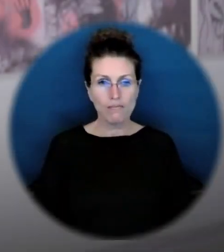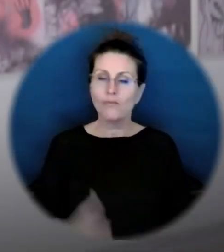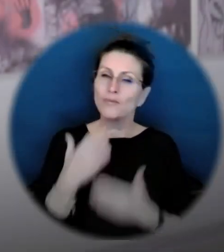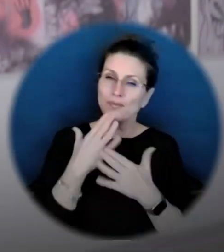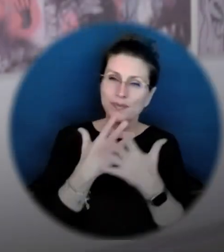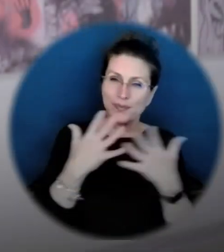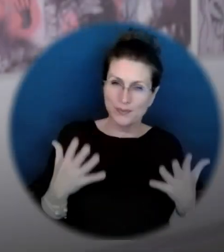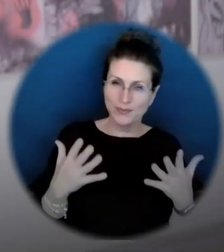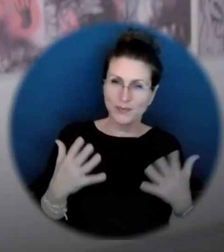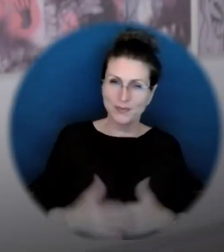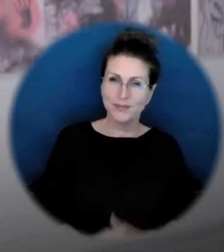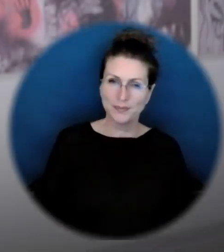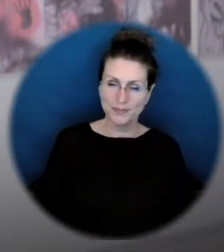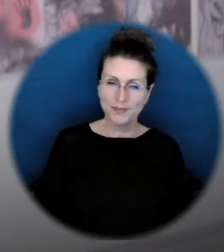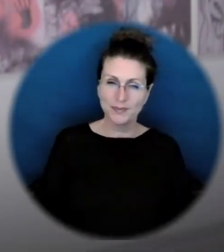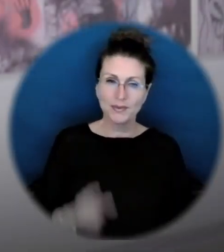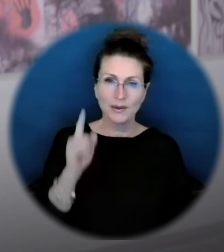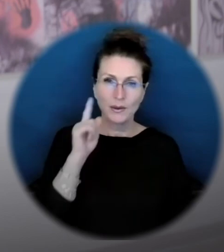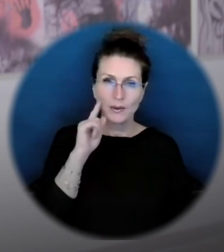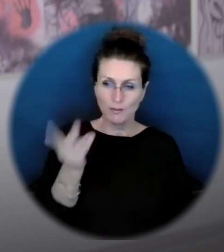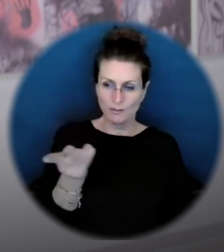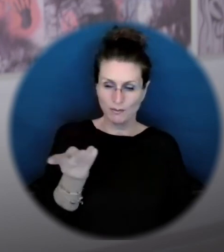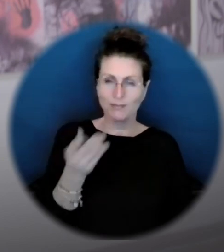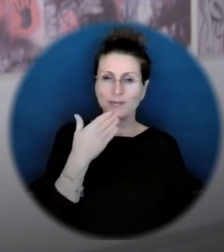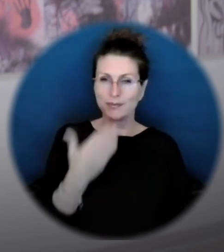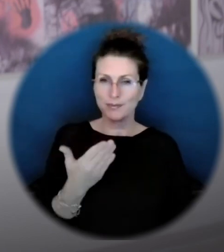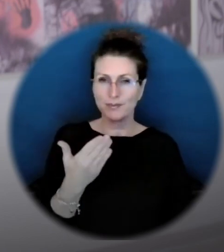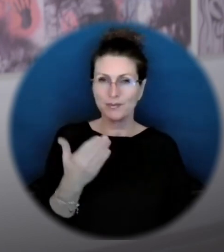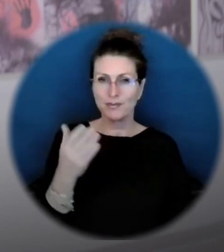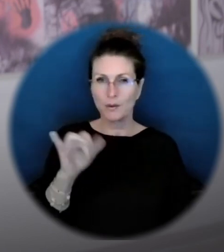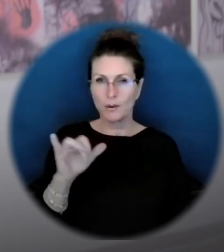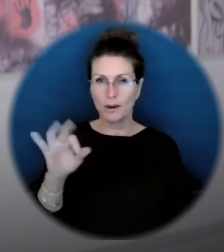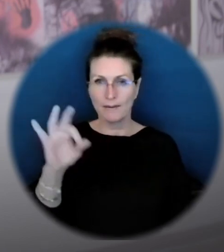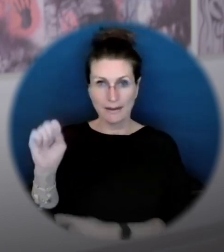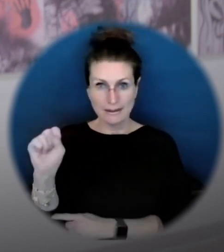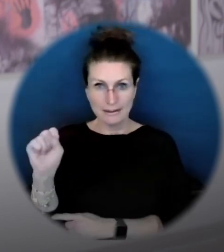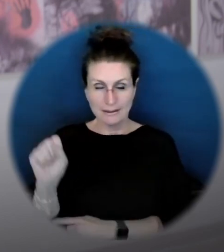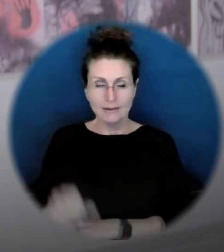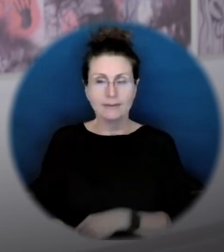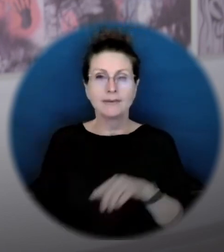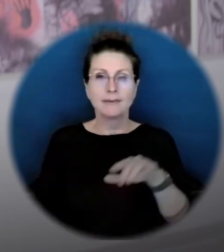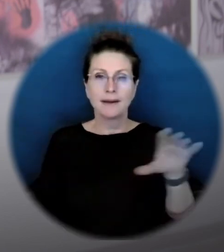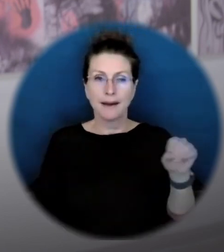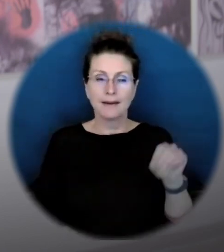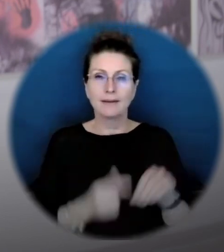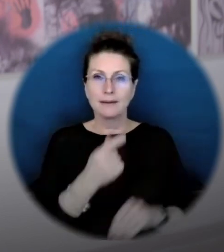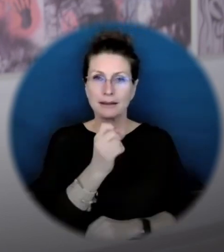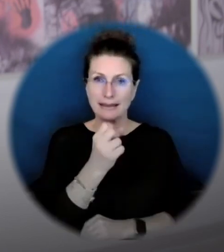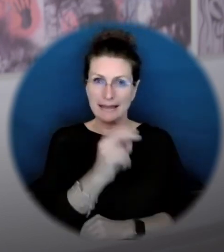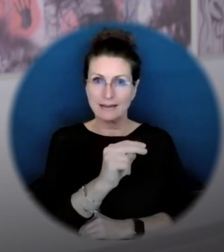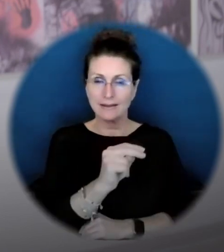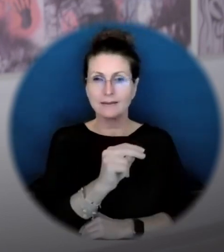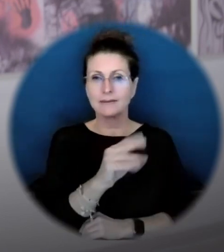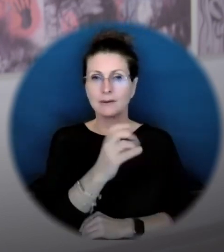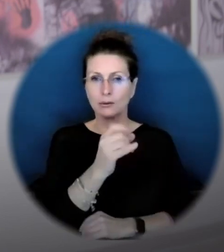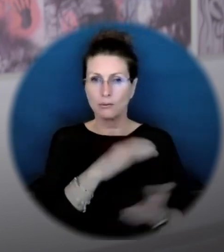Thank you so much to our colleagues at the York Federation of students and the Glendon College community.